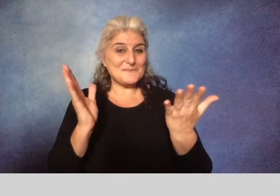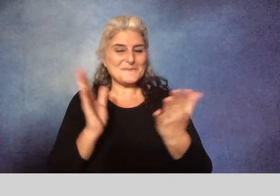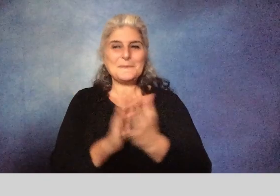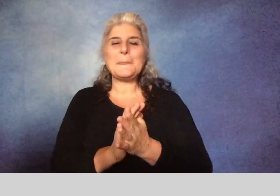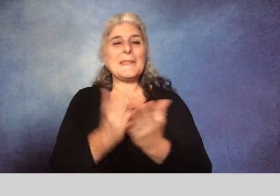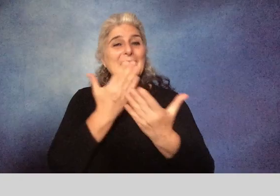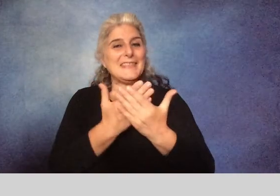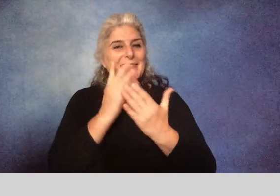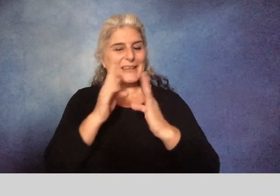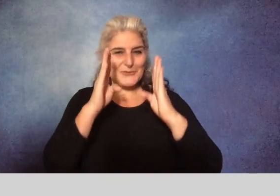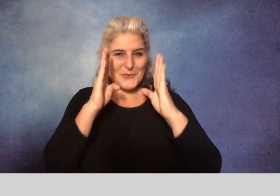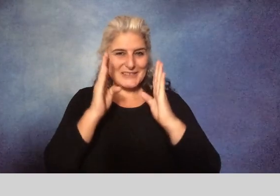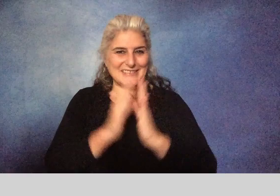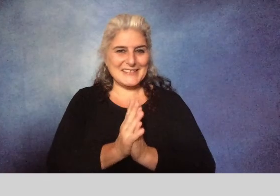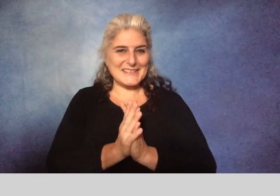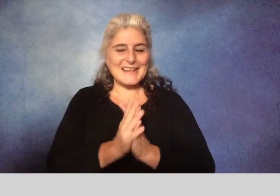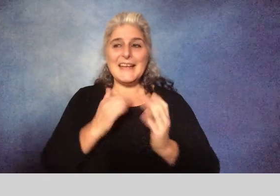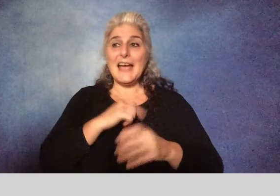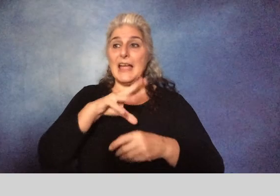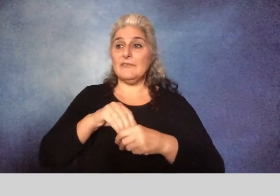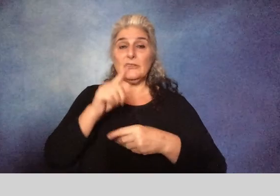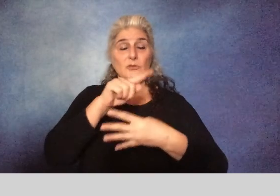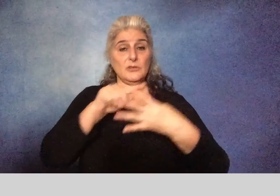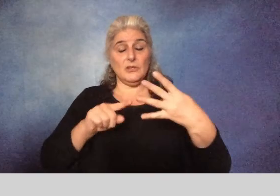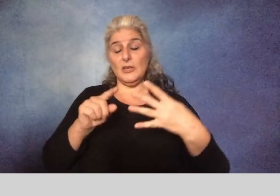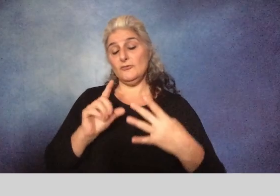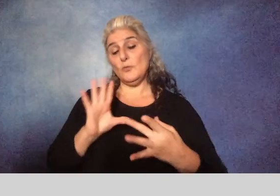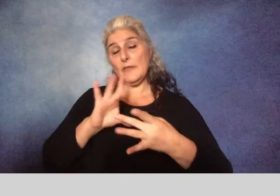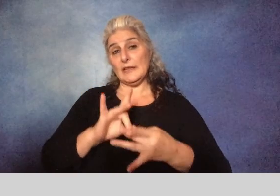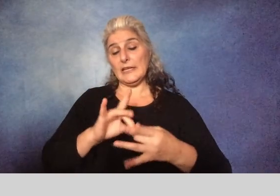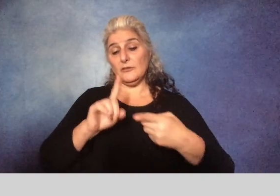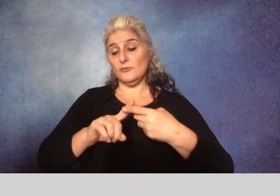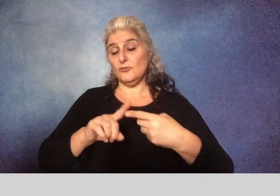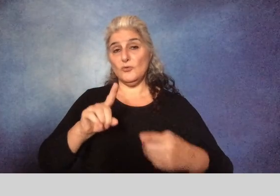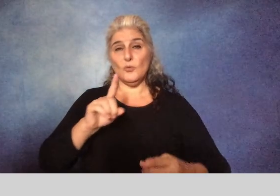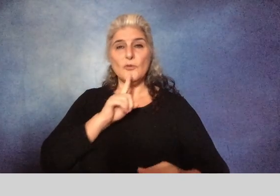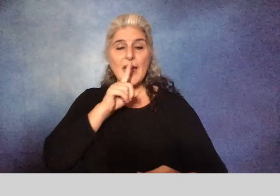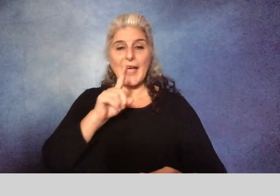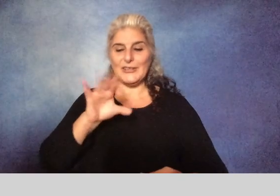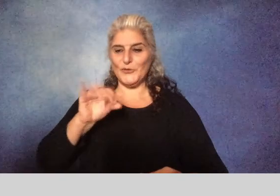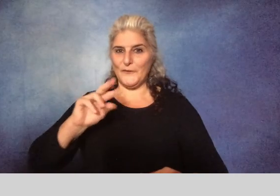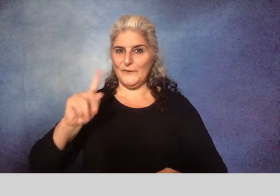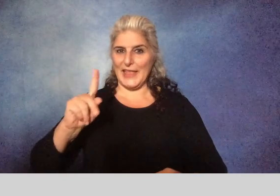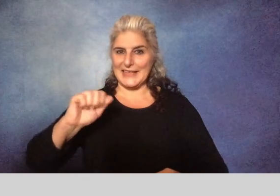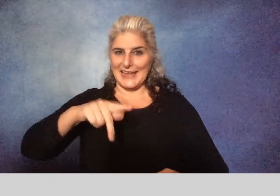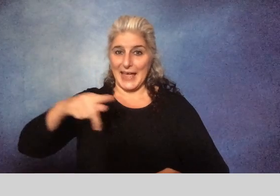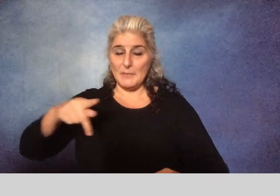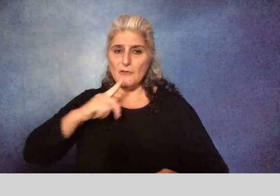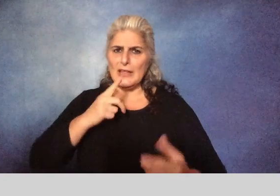Thanks for tuning in. I've included here the link to the actual Flask App, and I'd love for you to go and try it yourself.